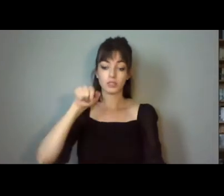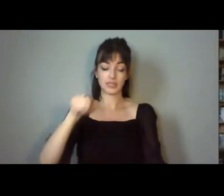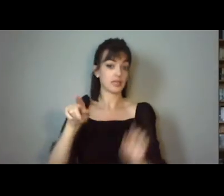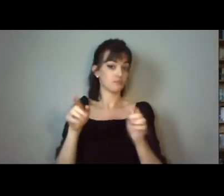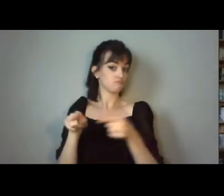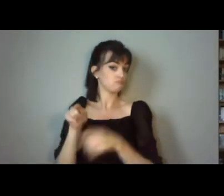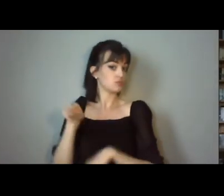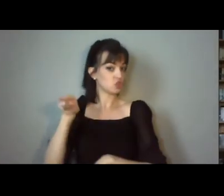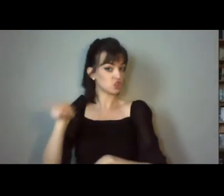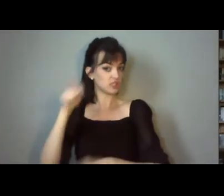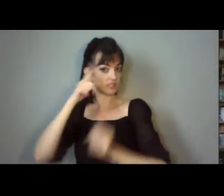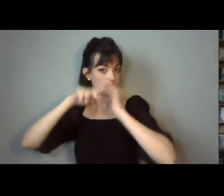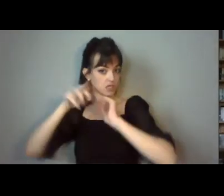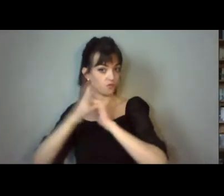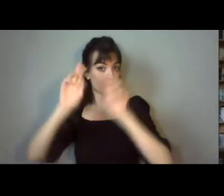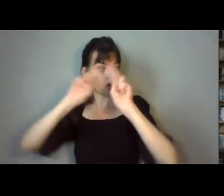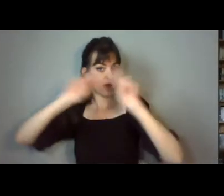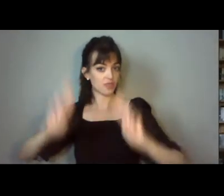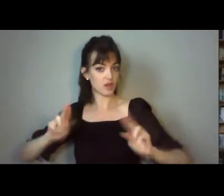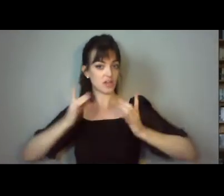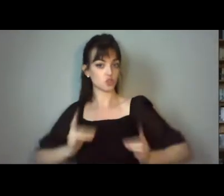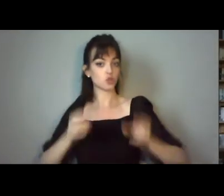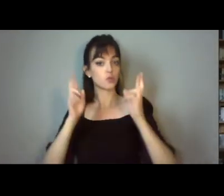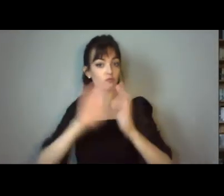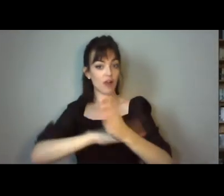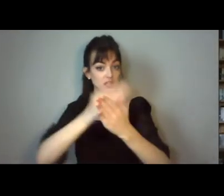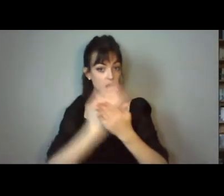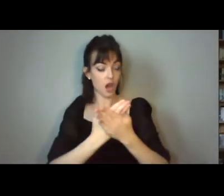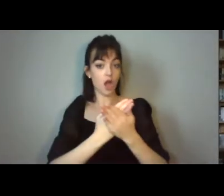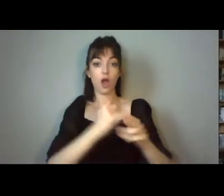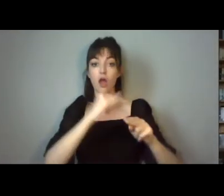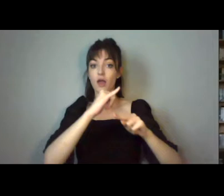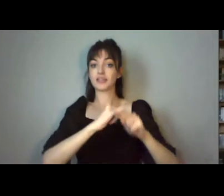international human rights law at the faculty of law at the University of New South Wales,